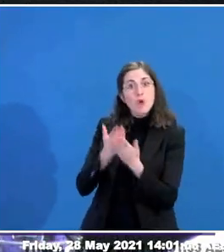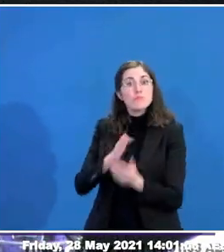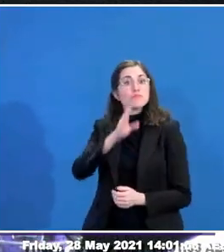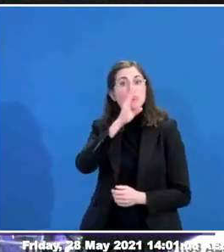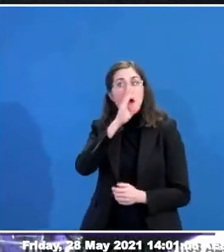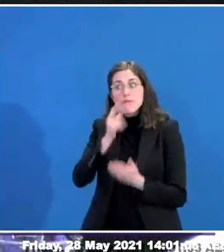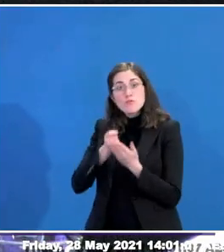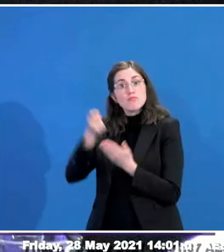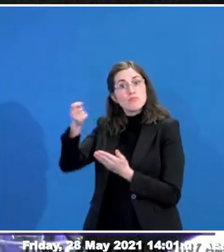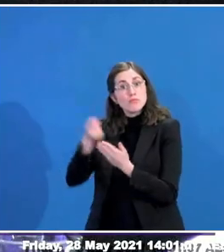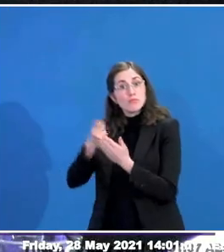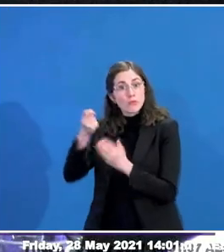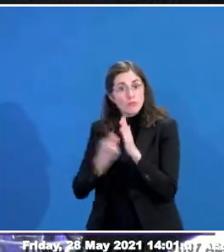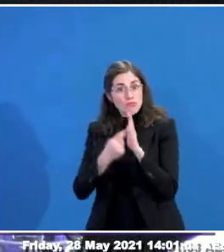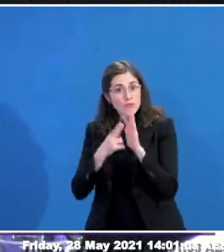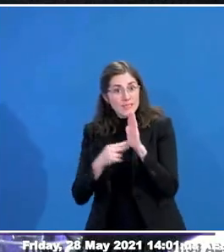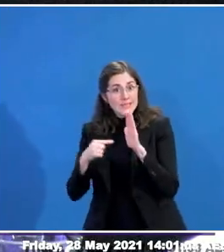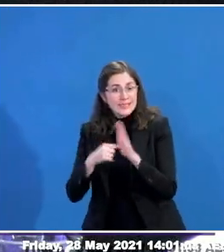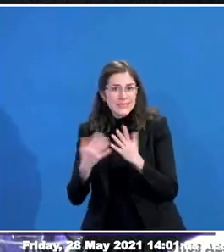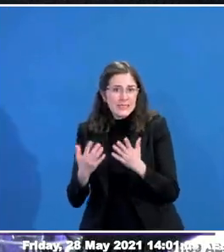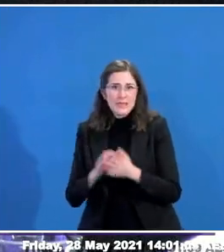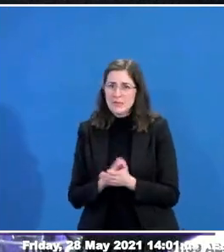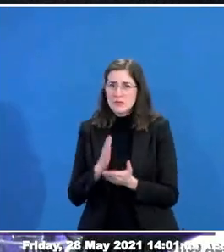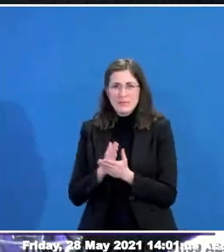Again, we need to look at the certainty of tenure and how long the lease